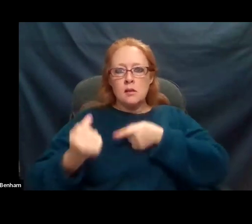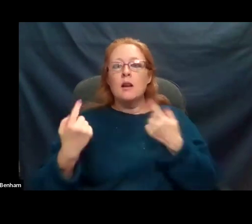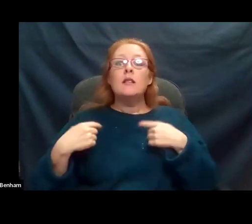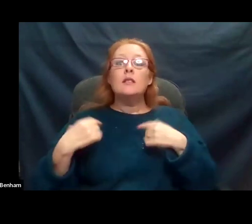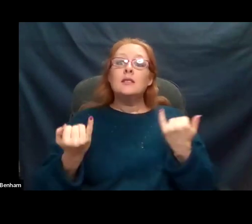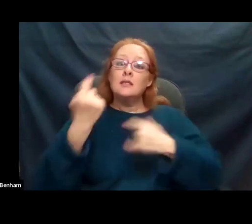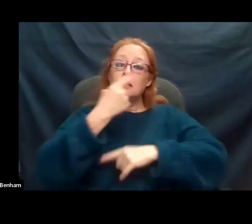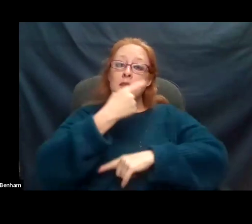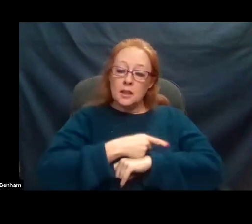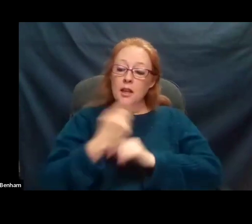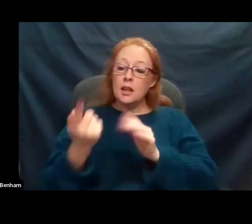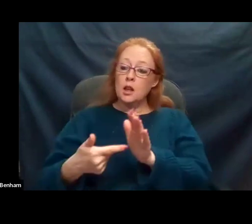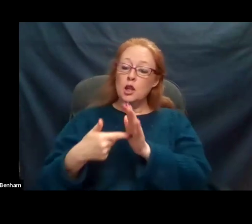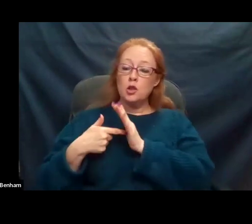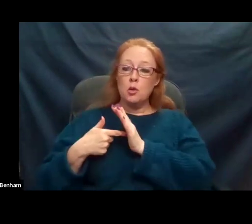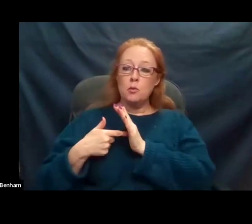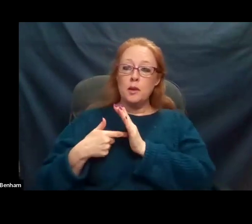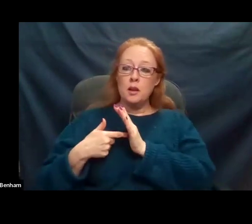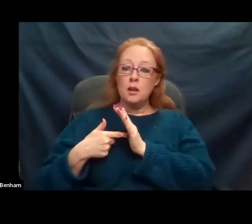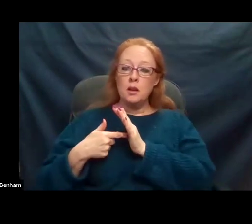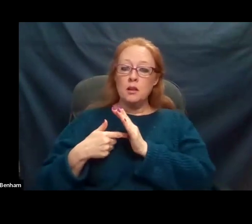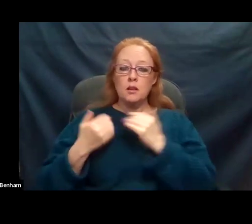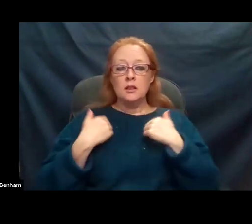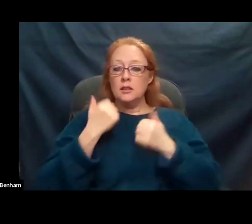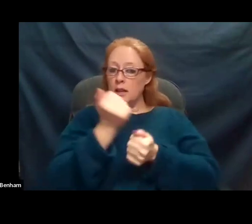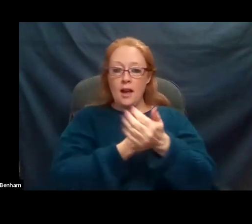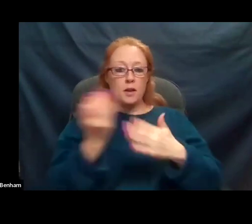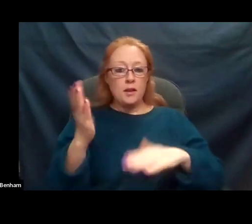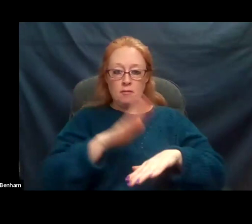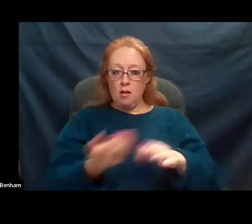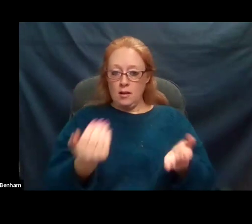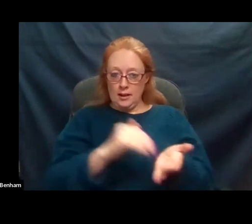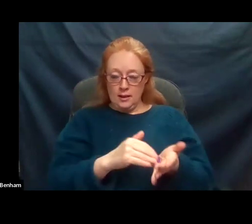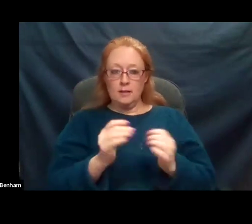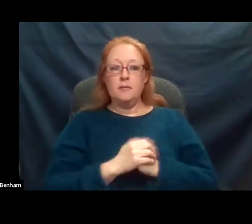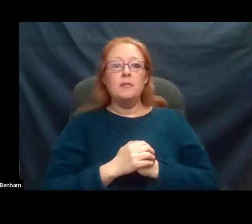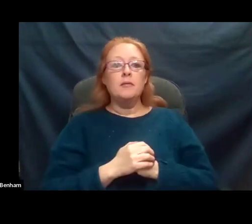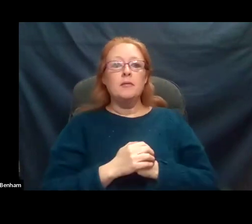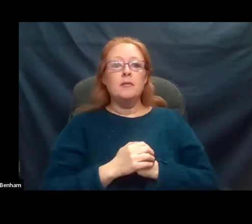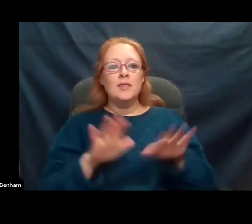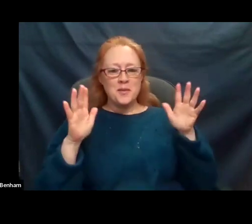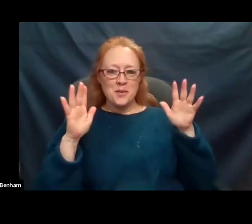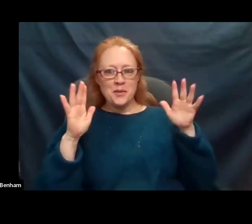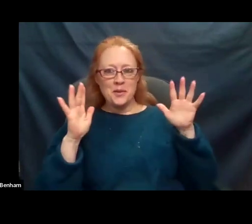And we've fighting.